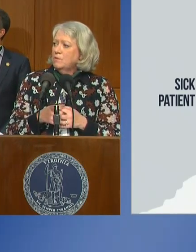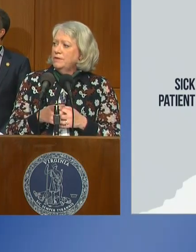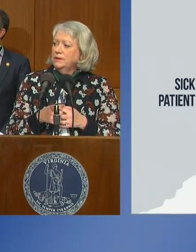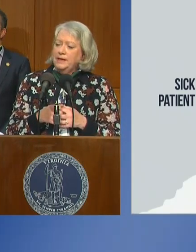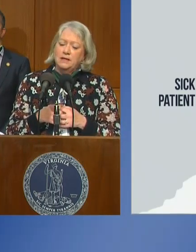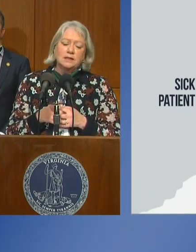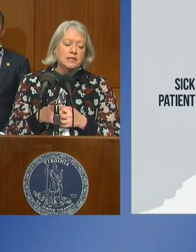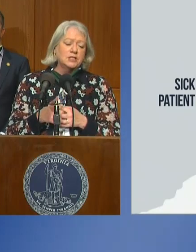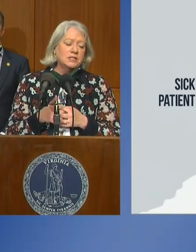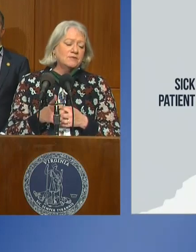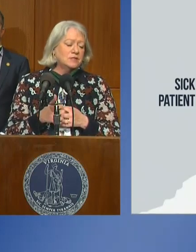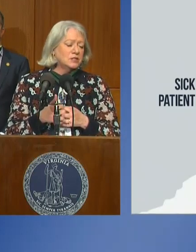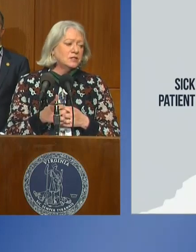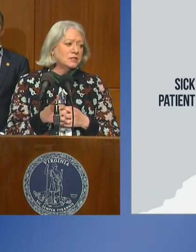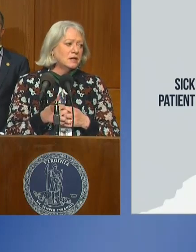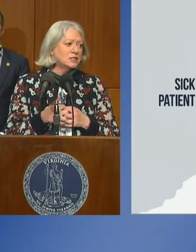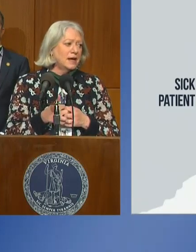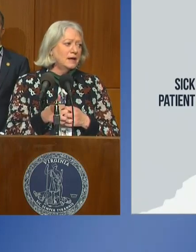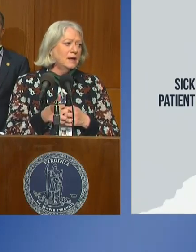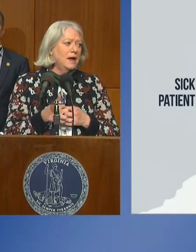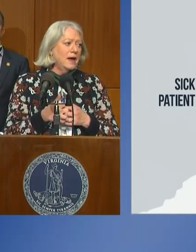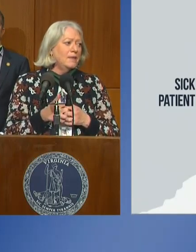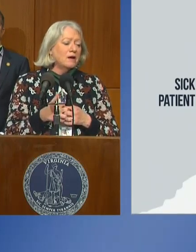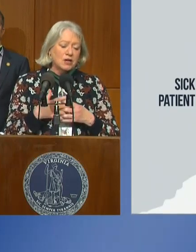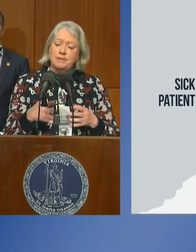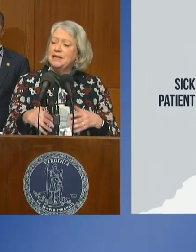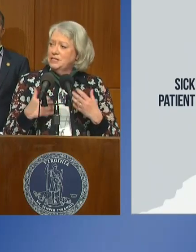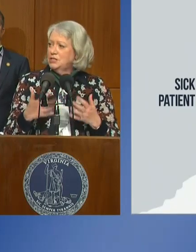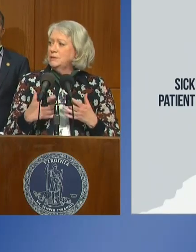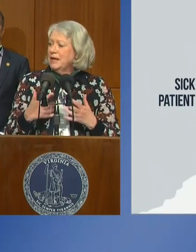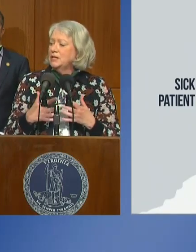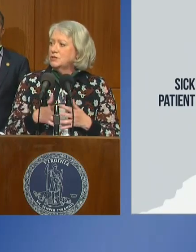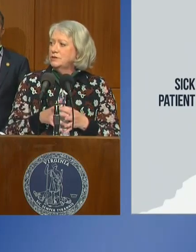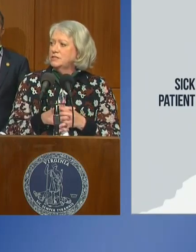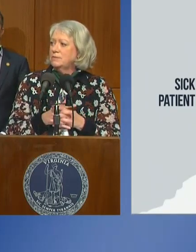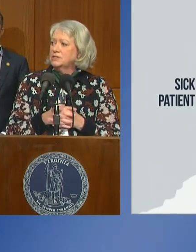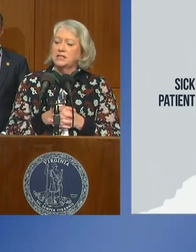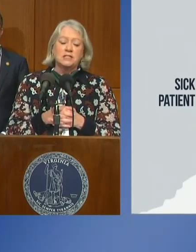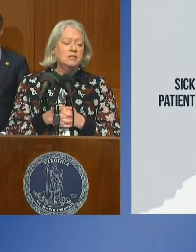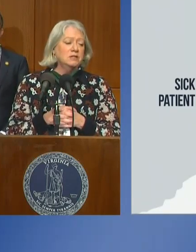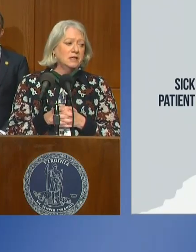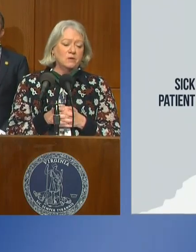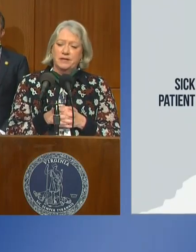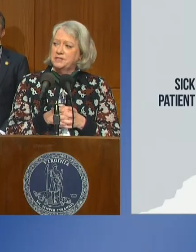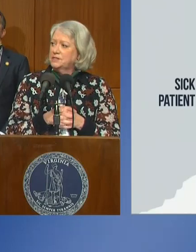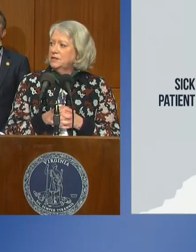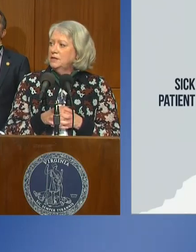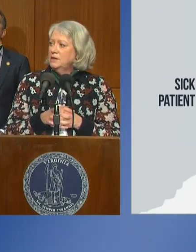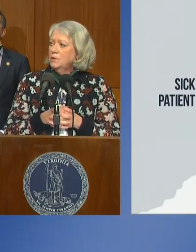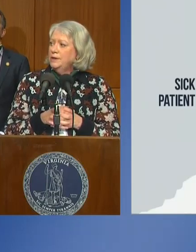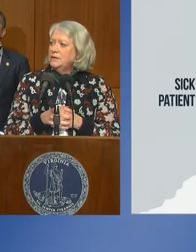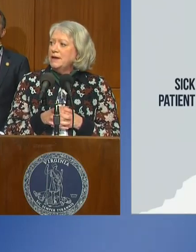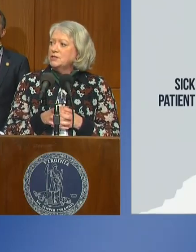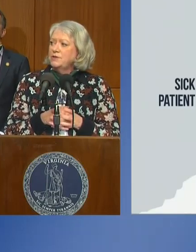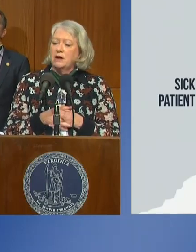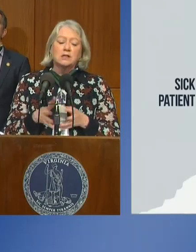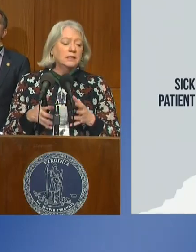OFFICE WE ARE INCREASING THOSE NUMBERS EVERY DAY. I WAS ON THE PHONE WITH A LEADING CLINICIANS